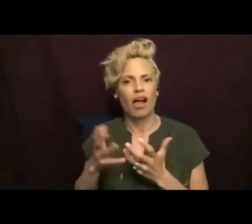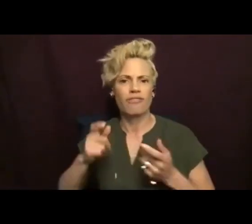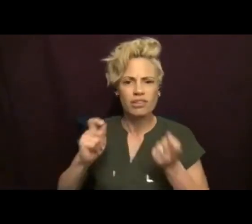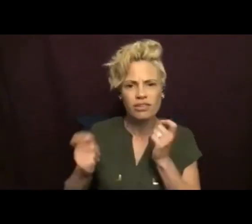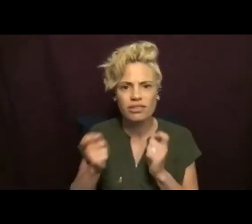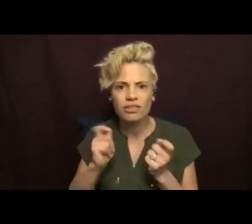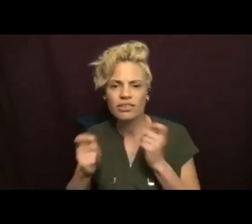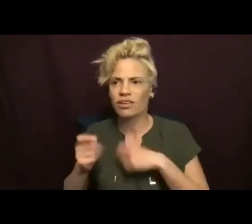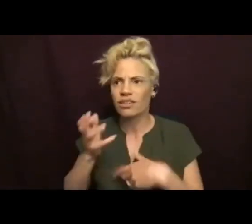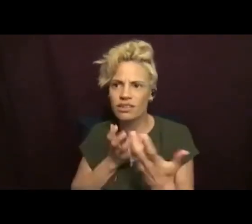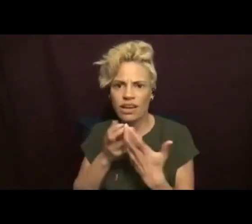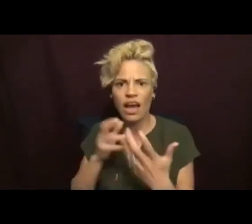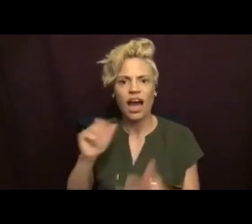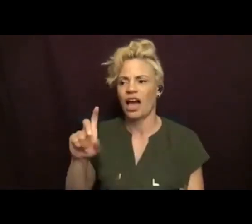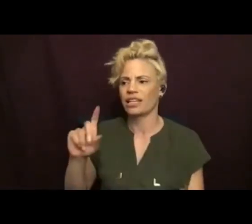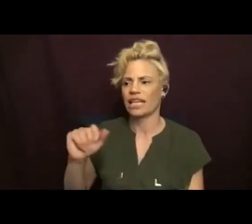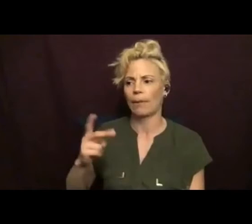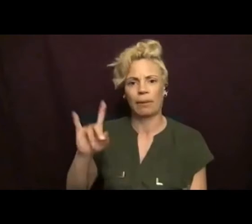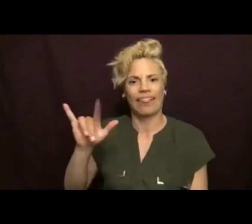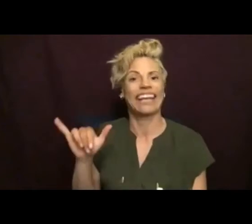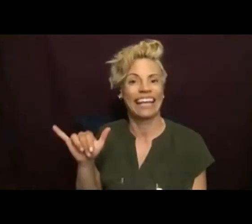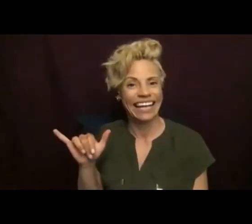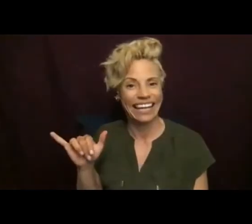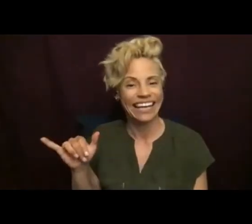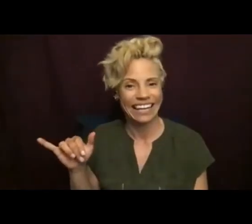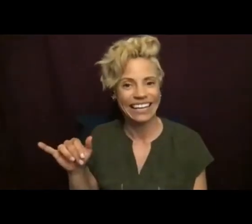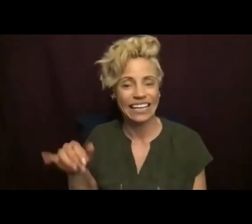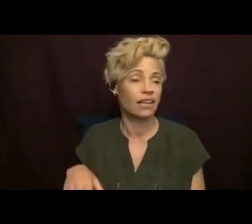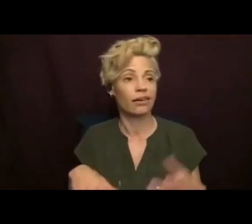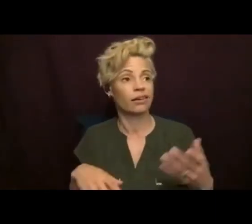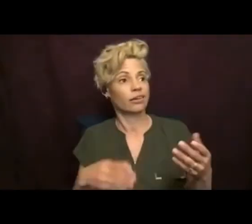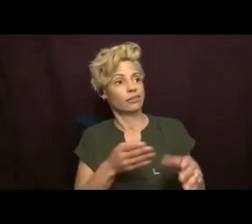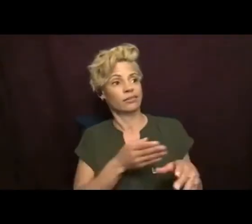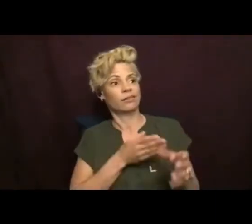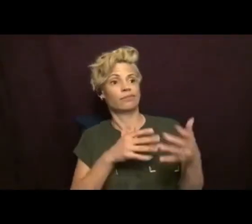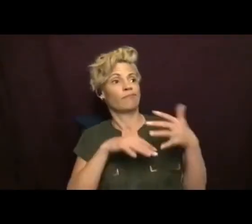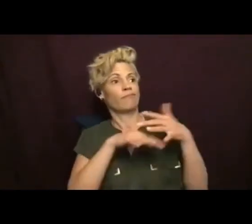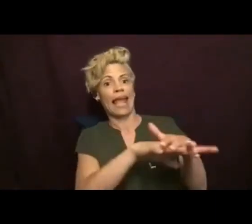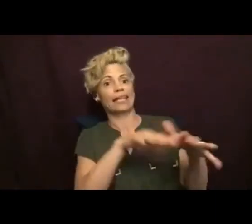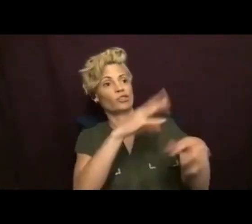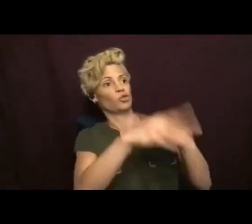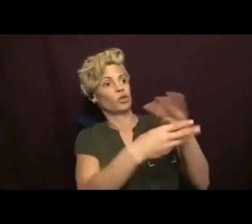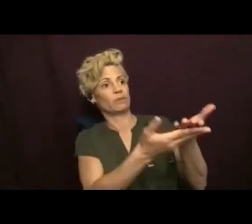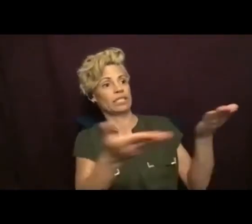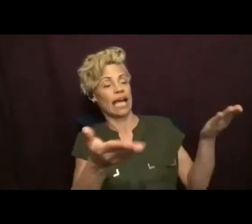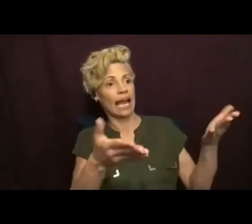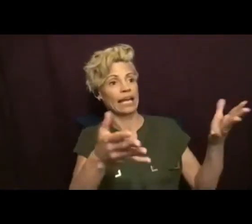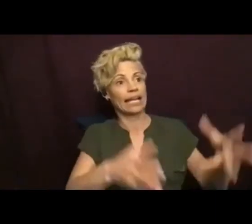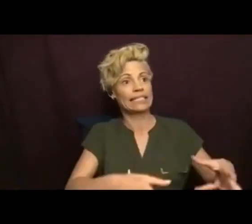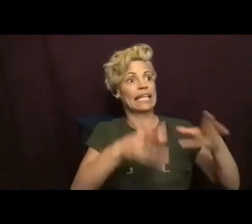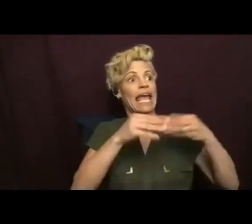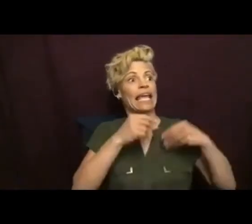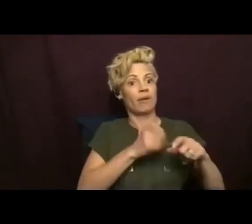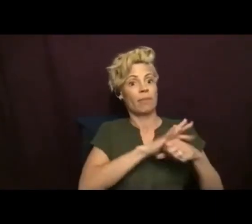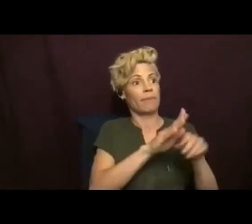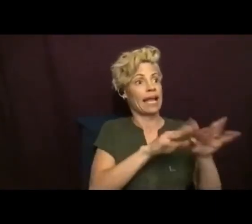the lessons that that mainstream society is taking from the pandemic is coming from the disability community.